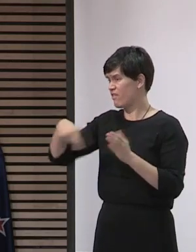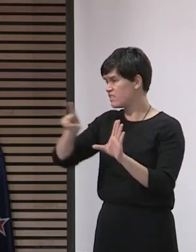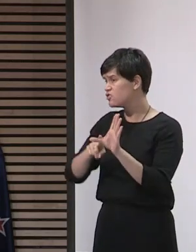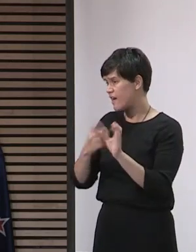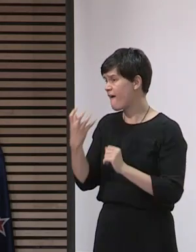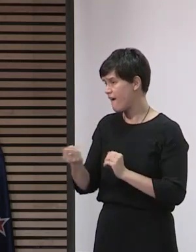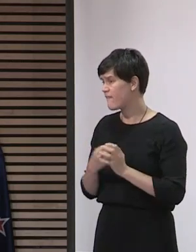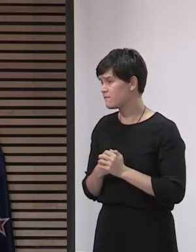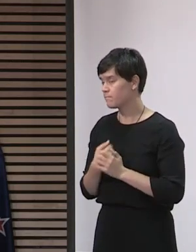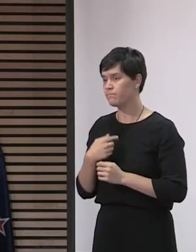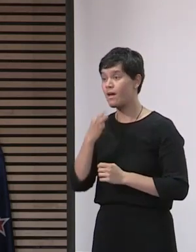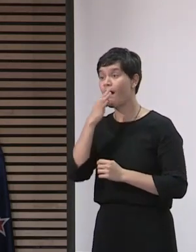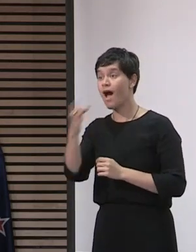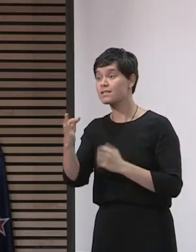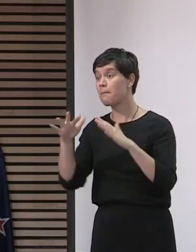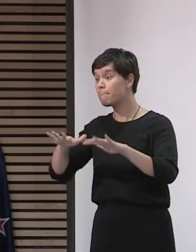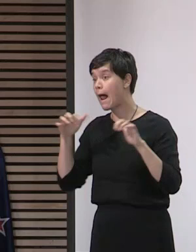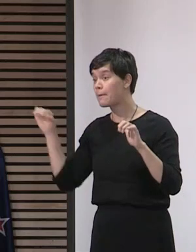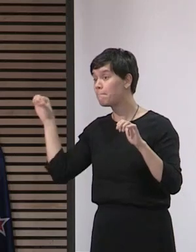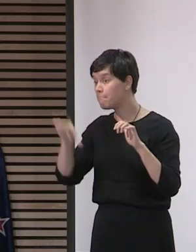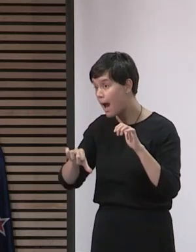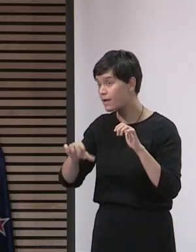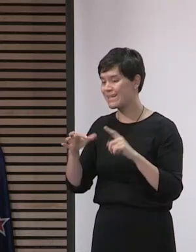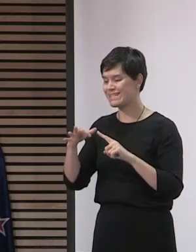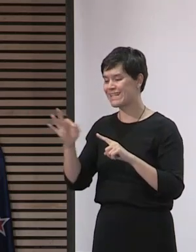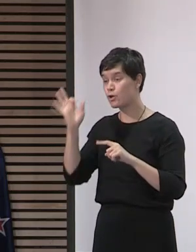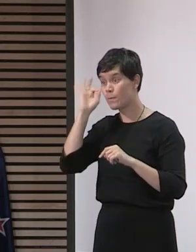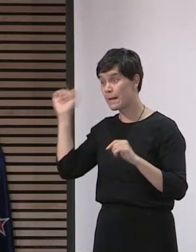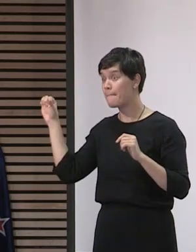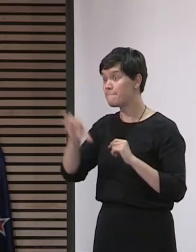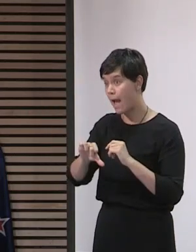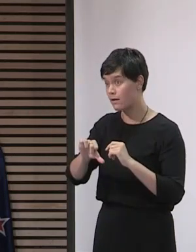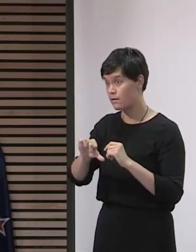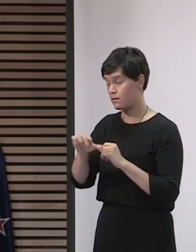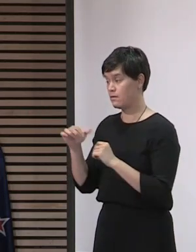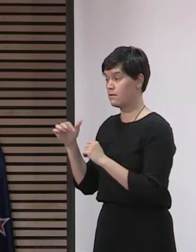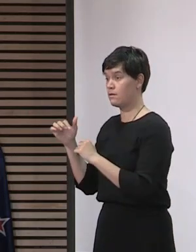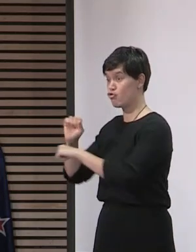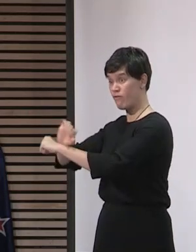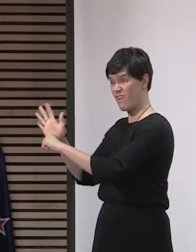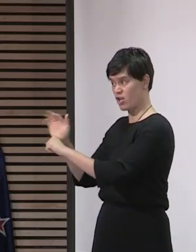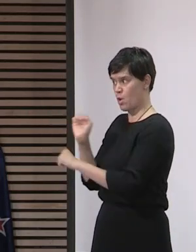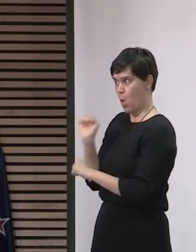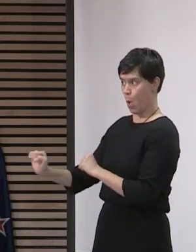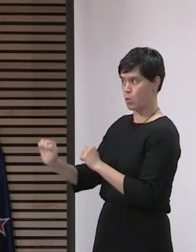big part of what we already had in the $12 billion upgrade. Prime Minister, neither